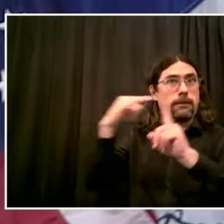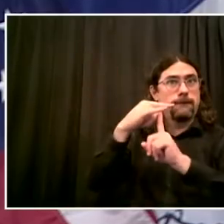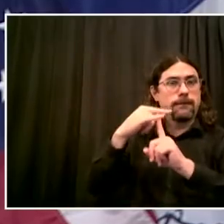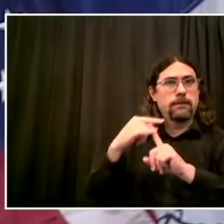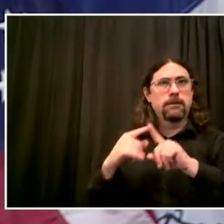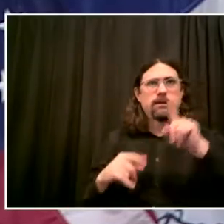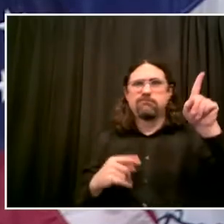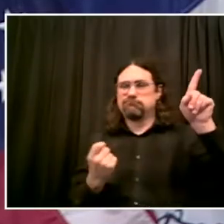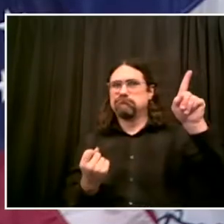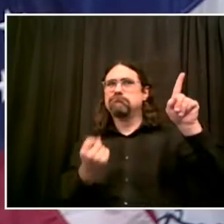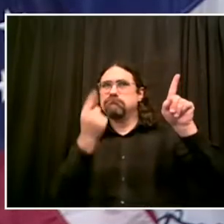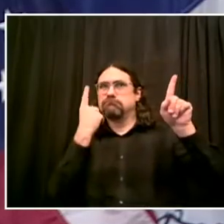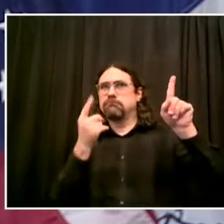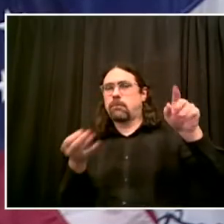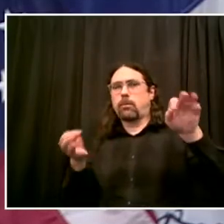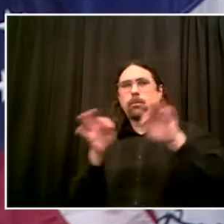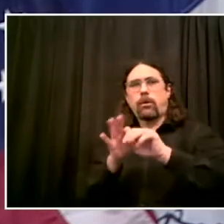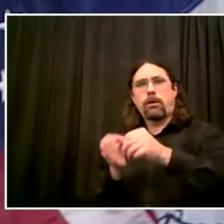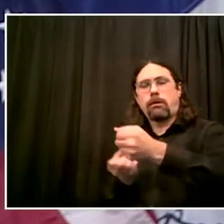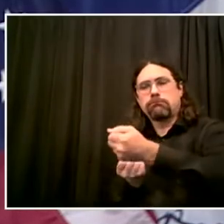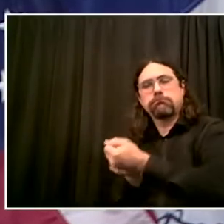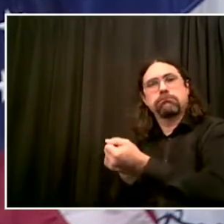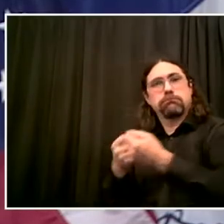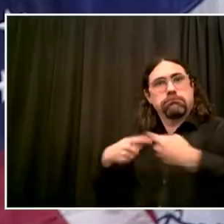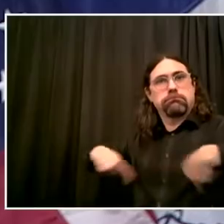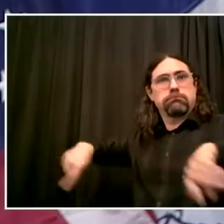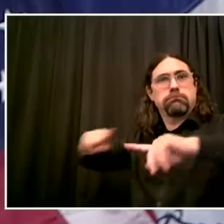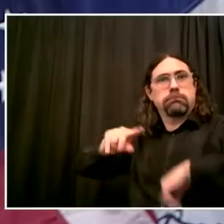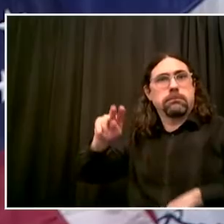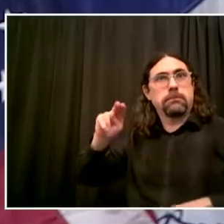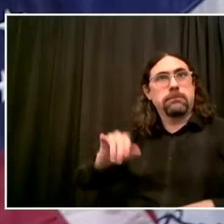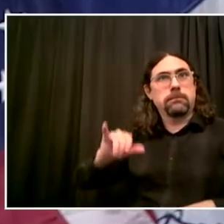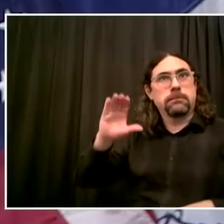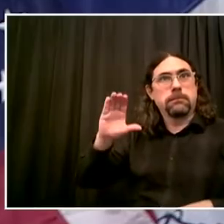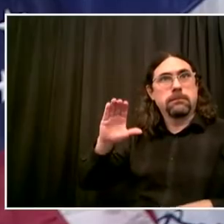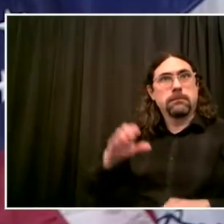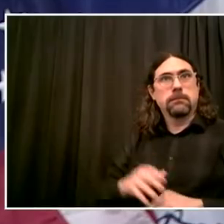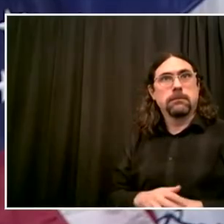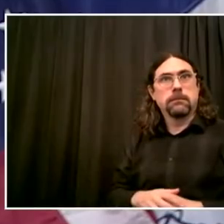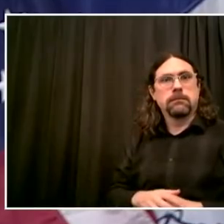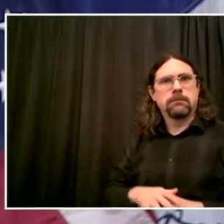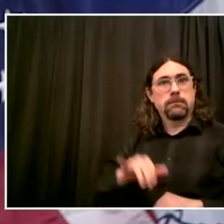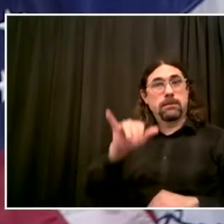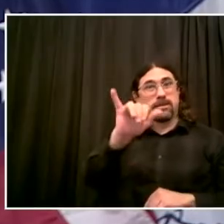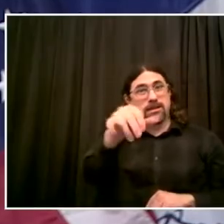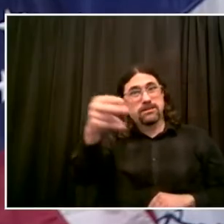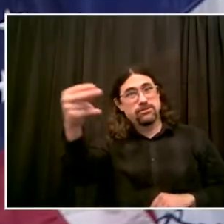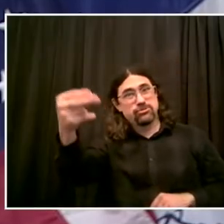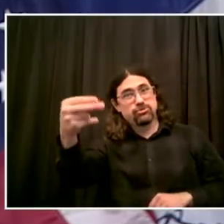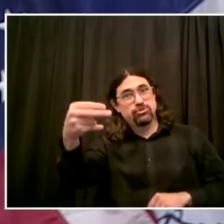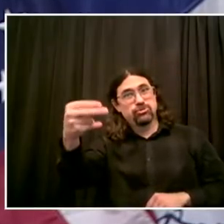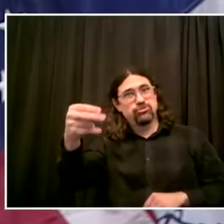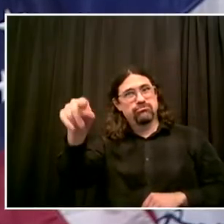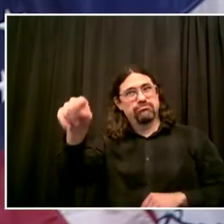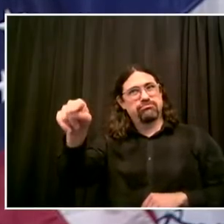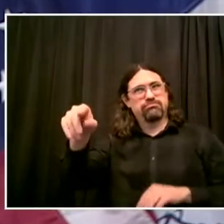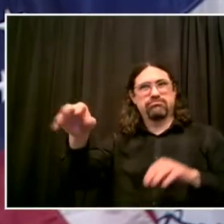SERVICES. THERE WAS NO